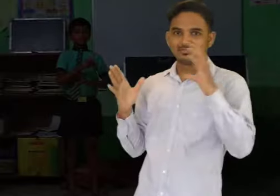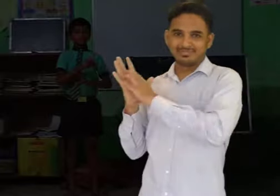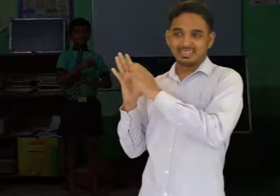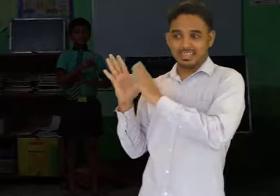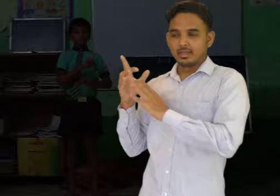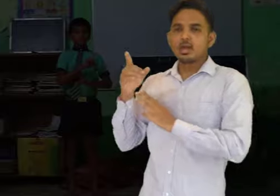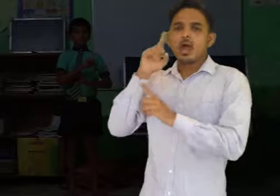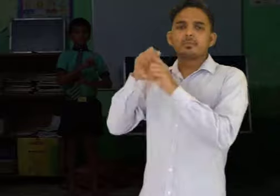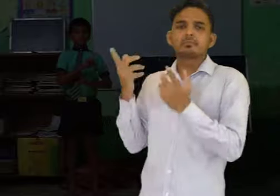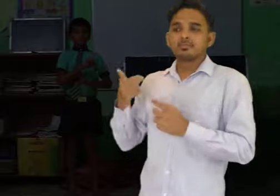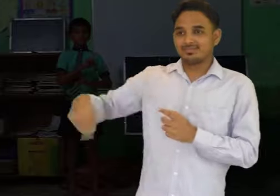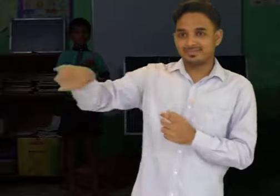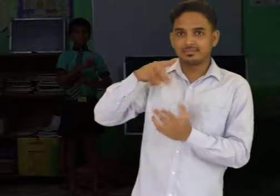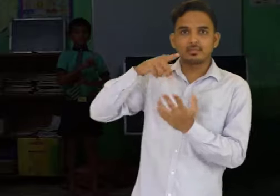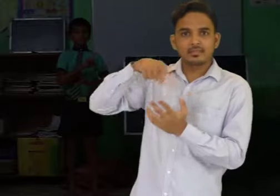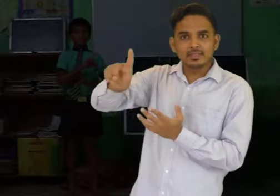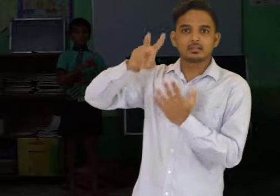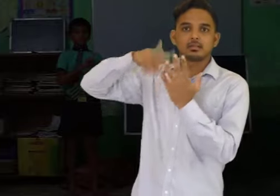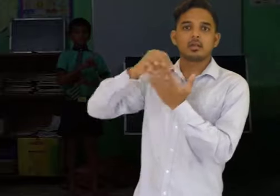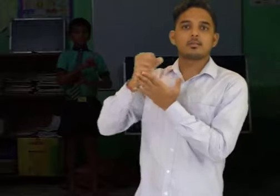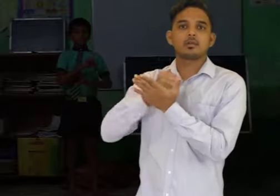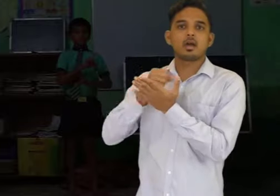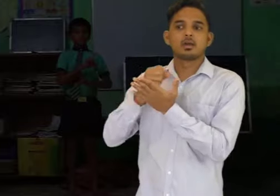blackboard now we would see how the previous